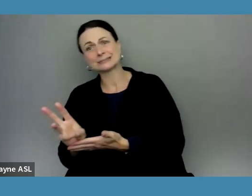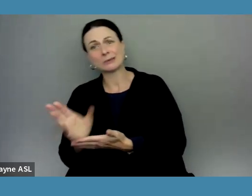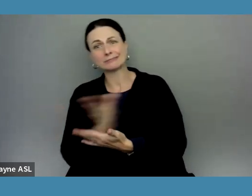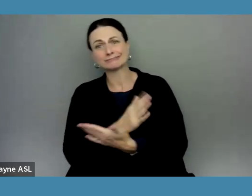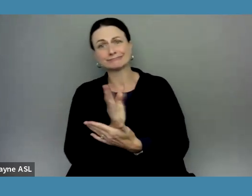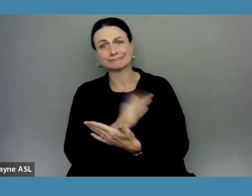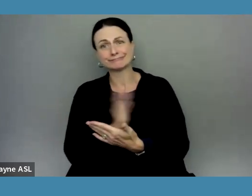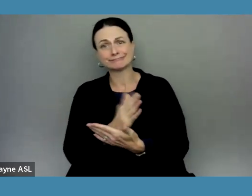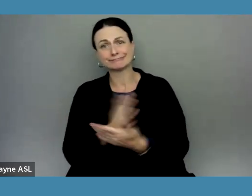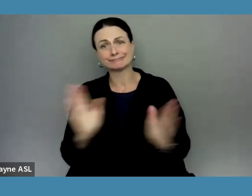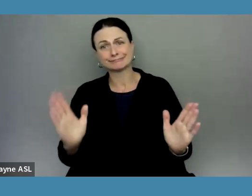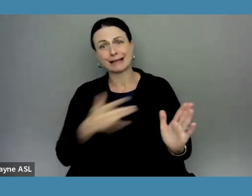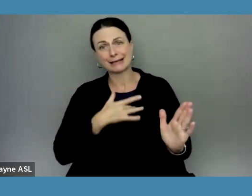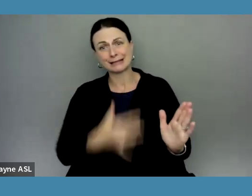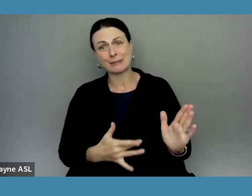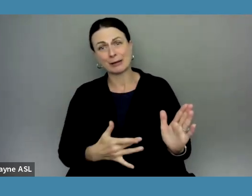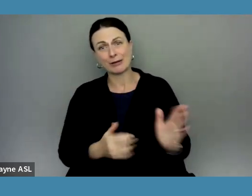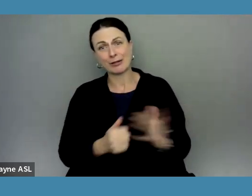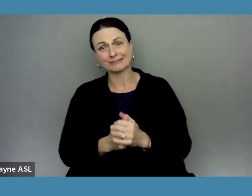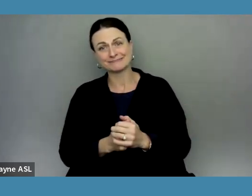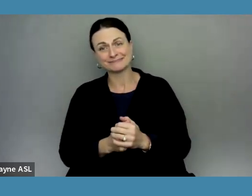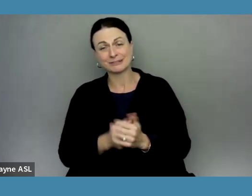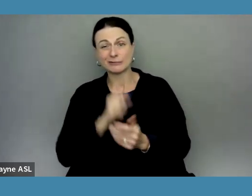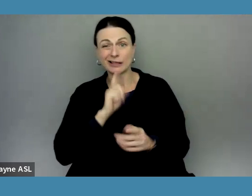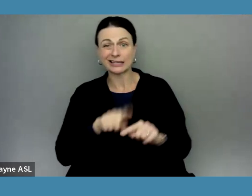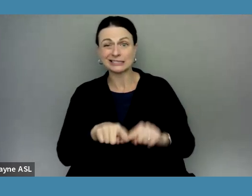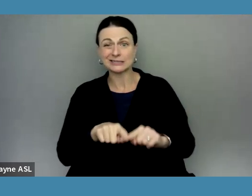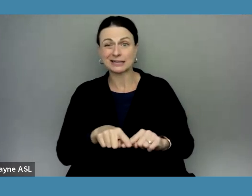Is typical, it really depends on how